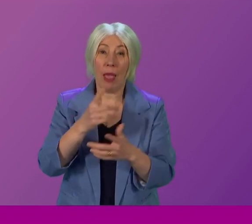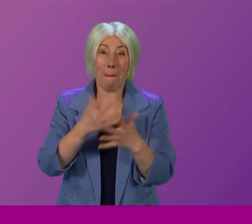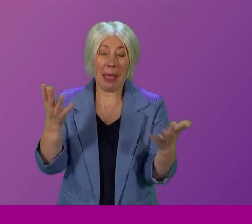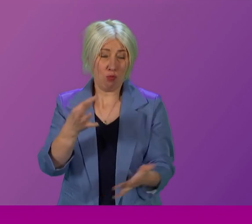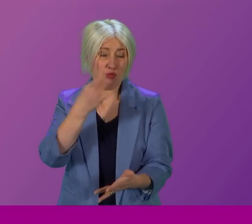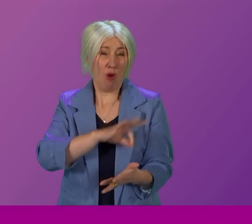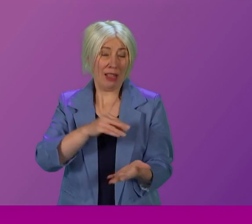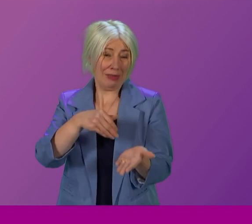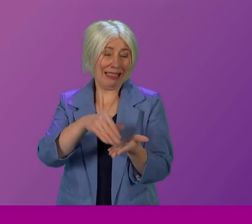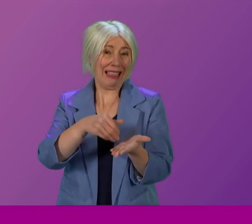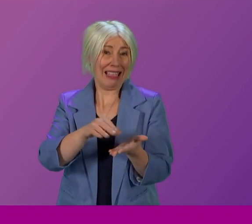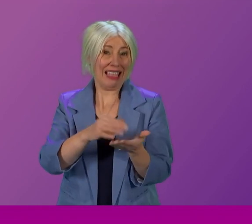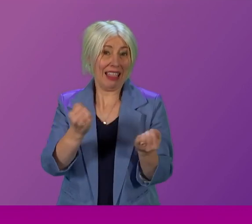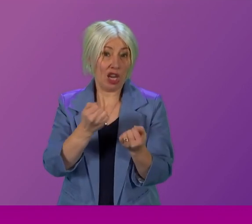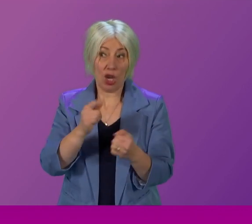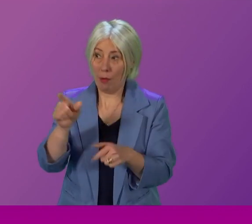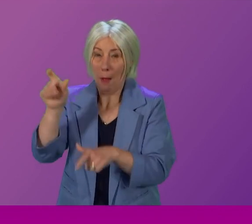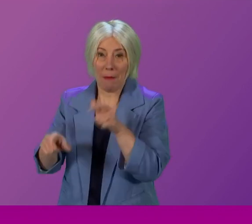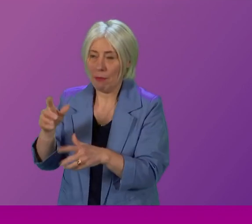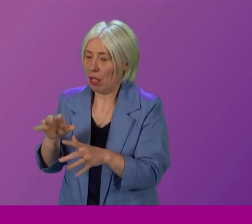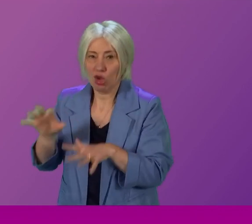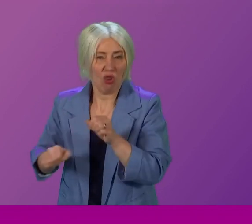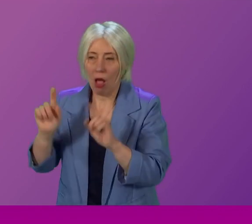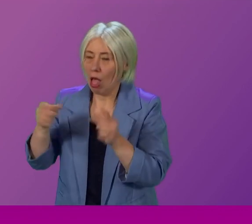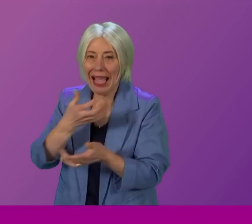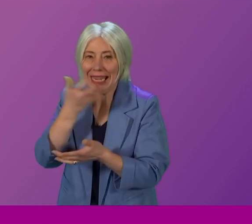sale of energy while millions of people are struggling to heat their homes. However,